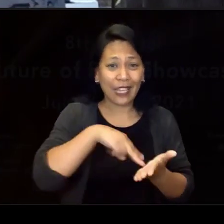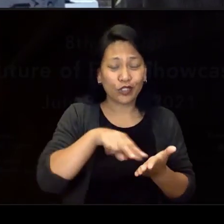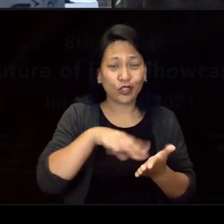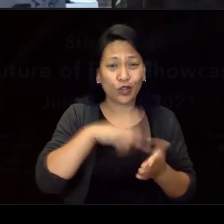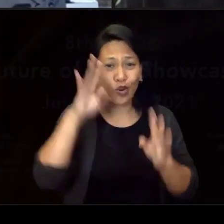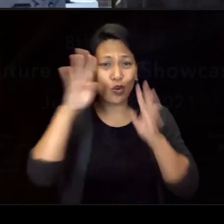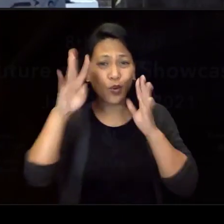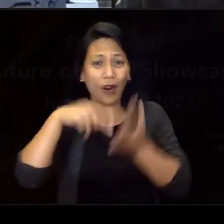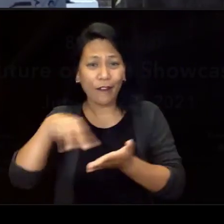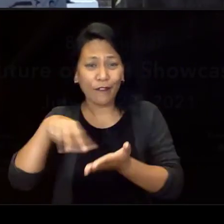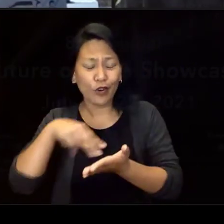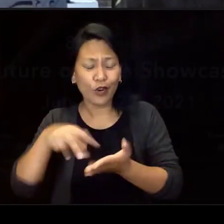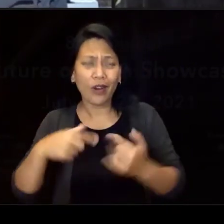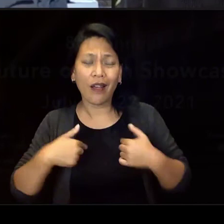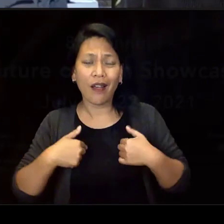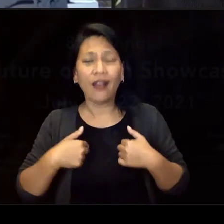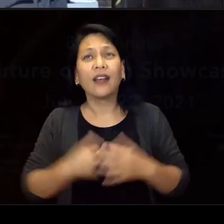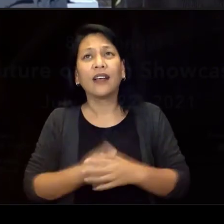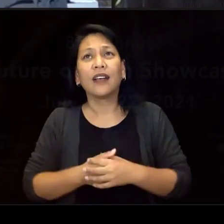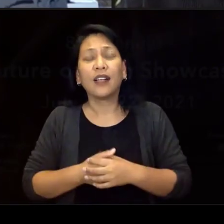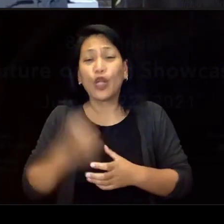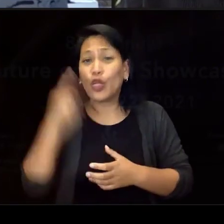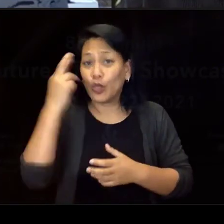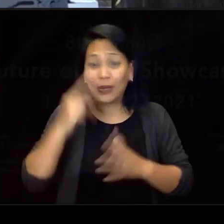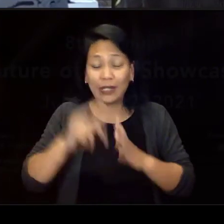So that's exciting. What brought me into it was my dance.